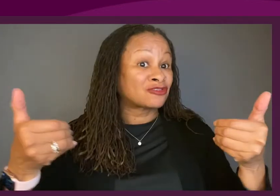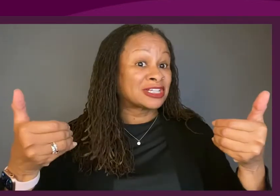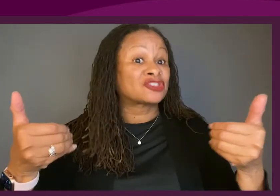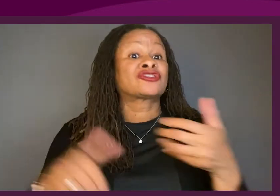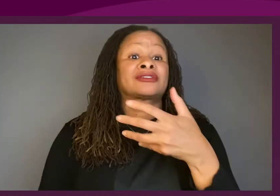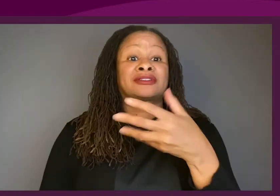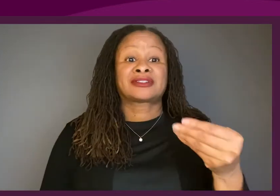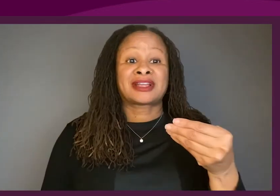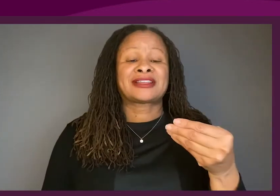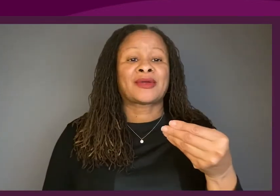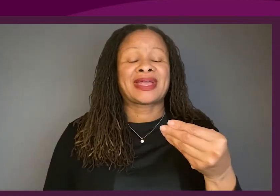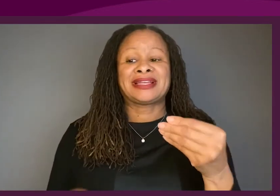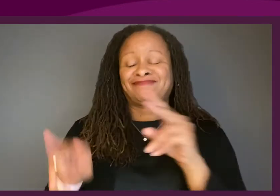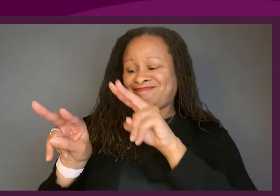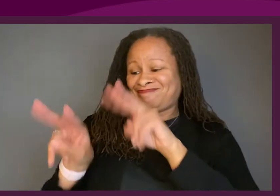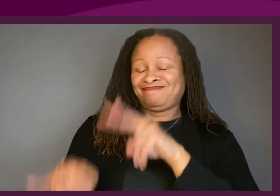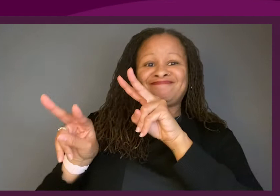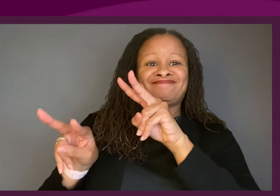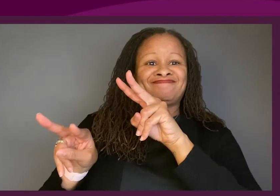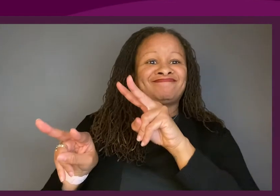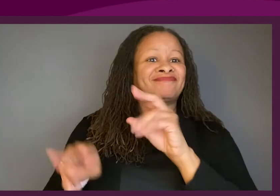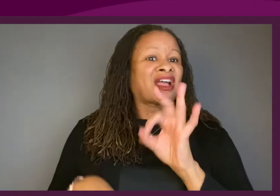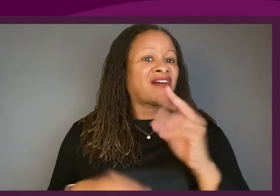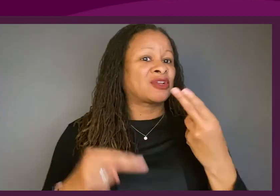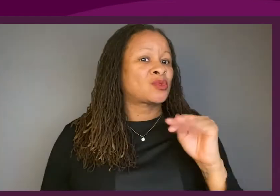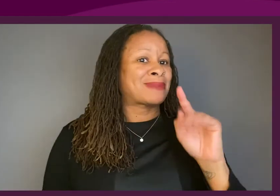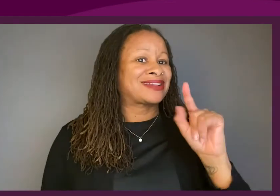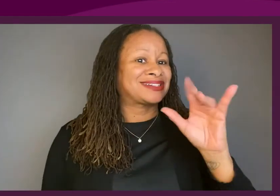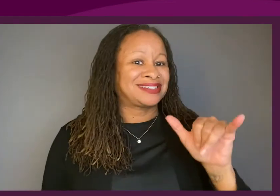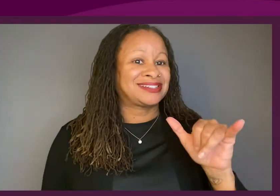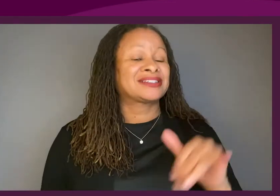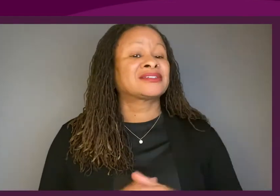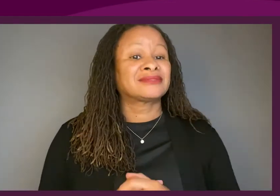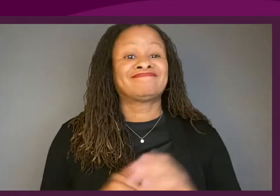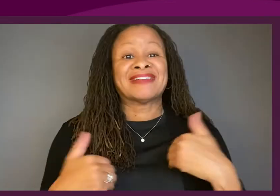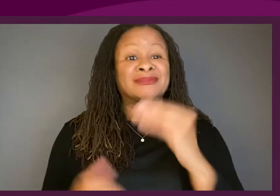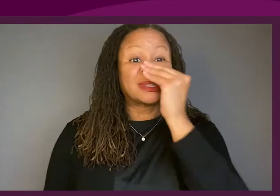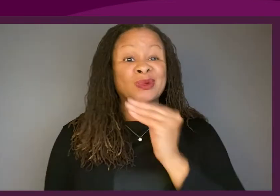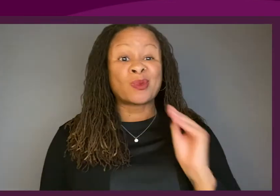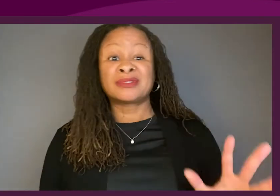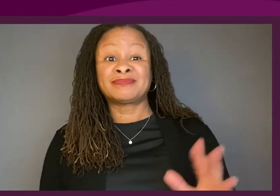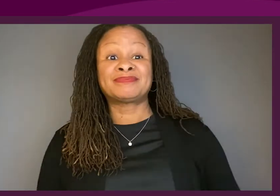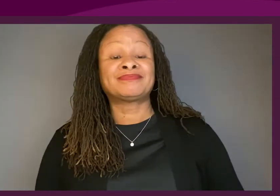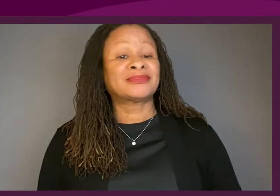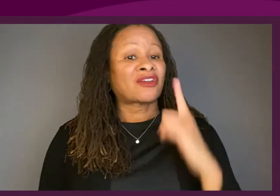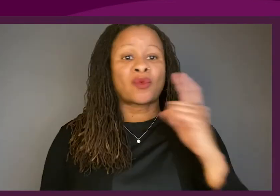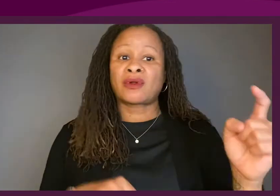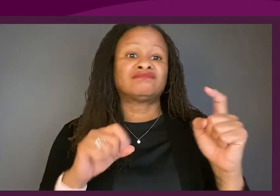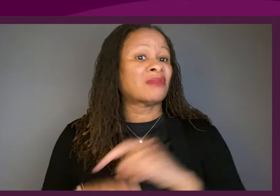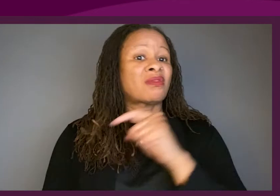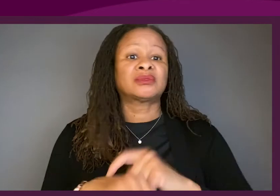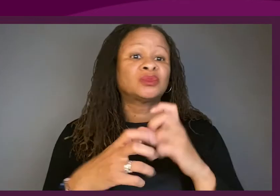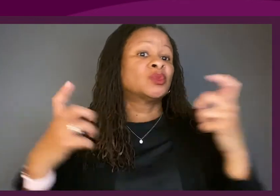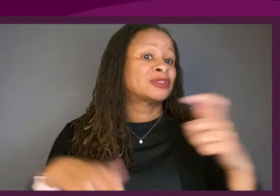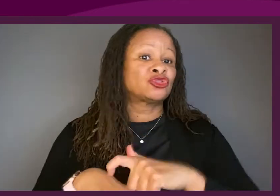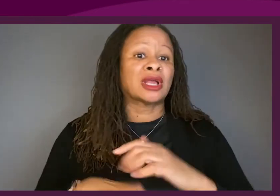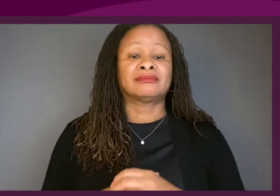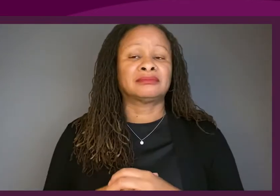segregation and devaluing of humanity that has been ignored for far too long